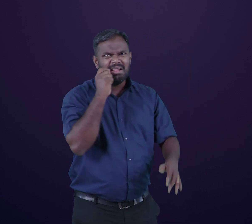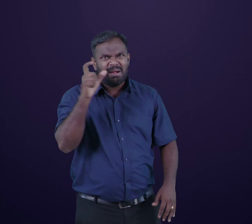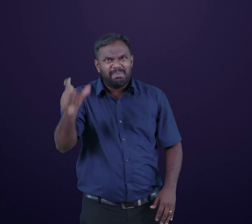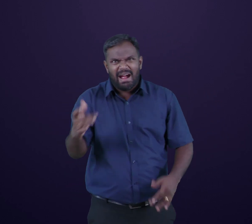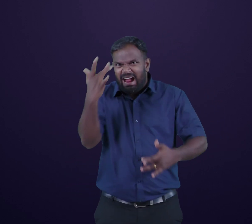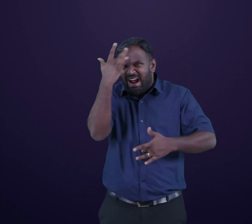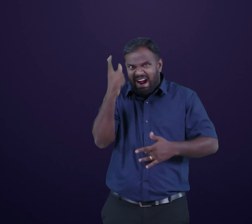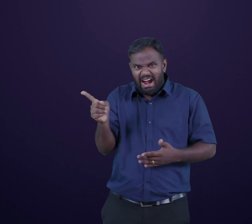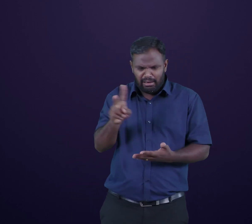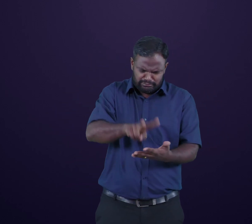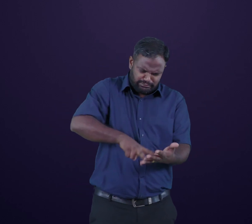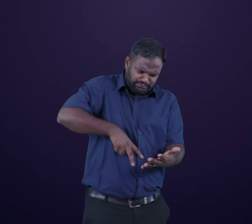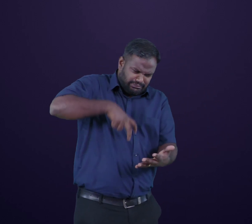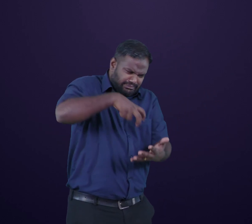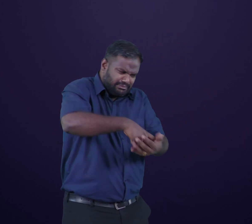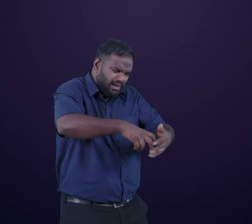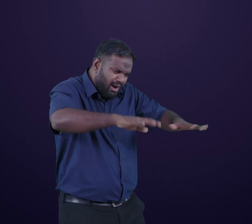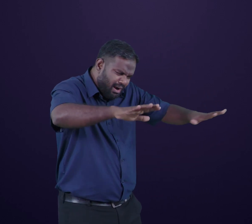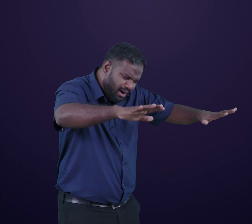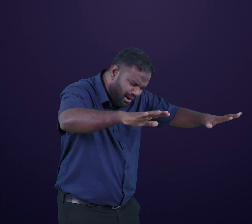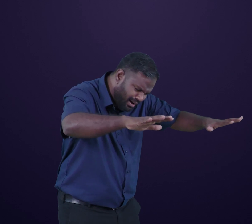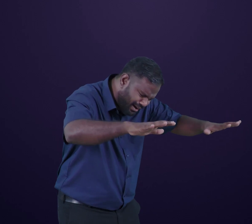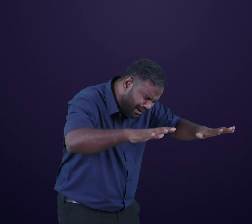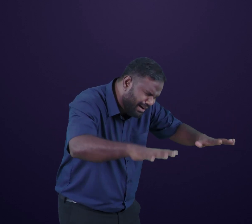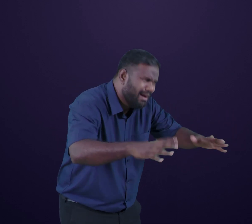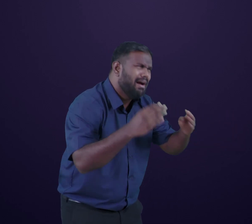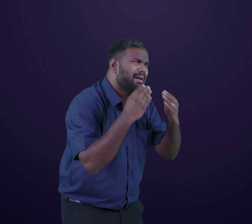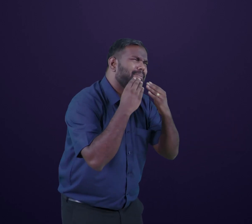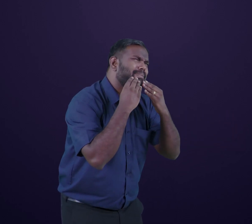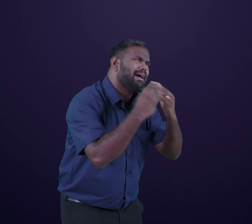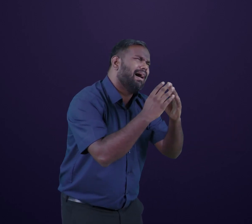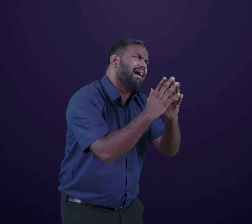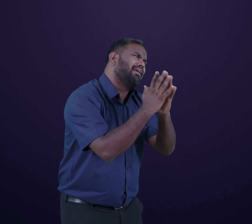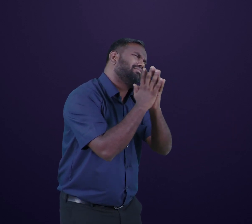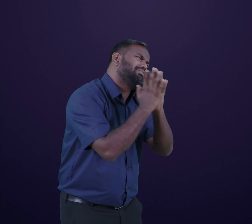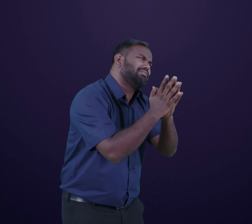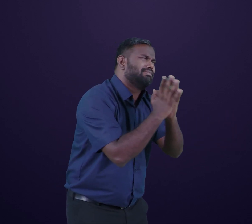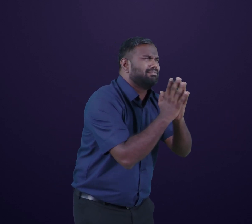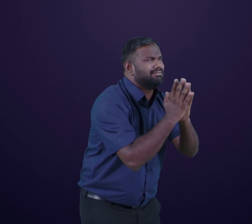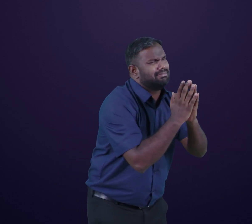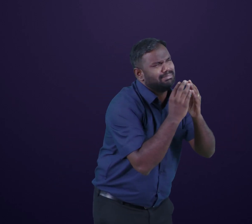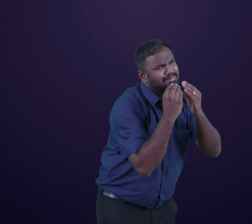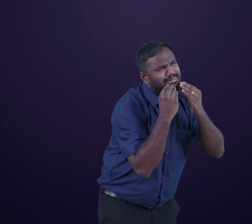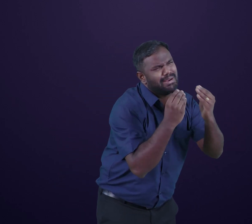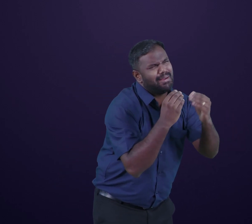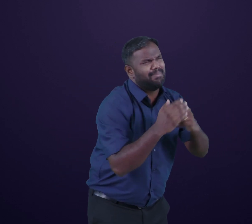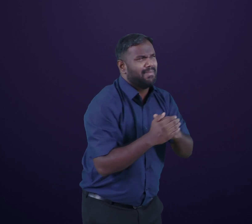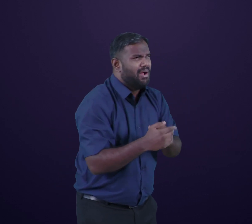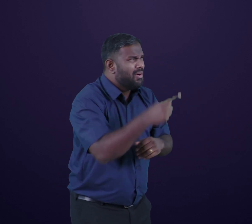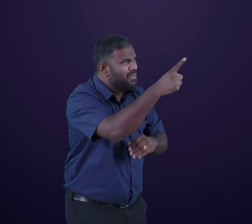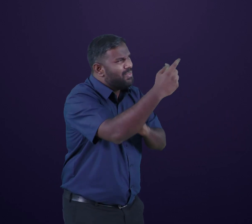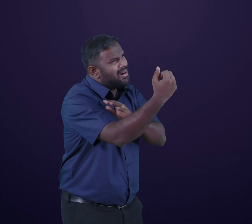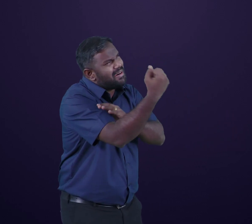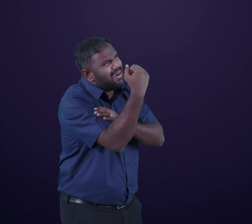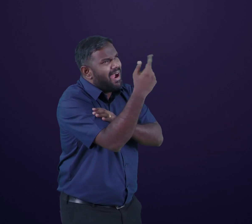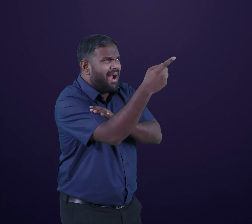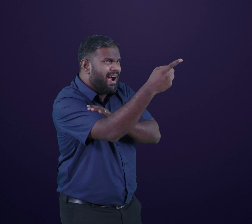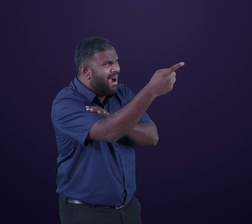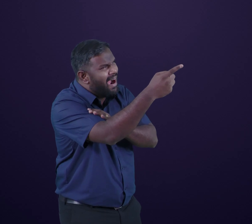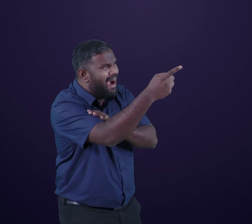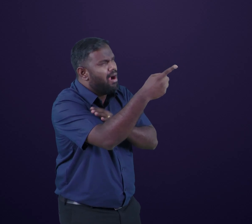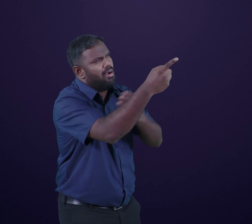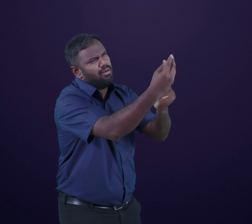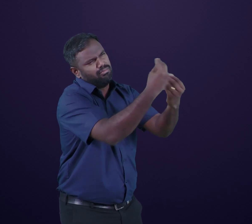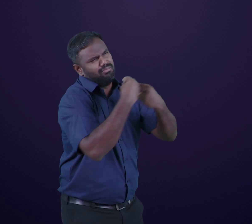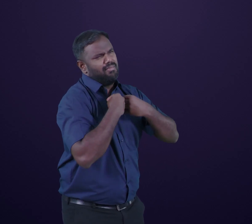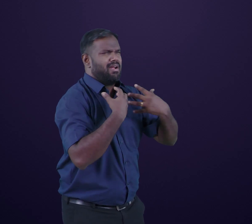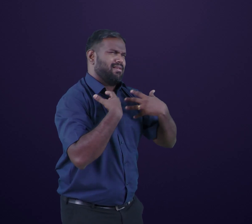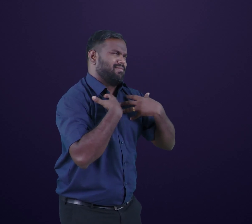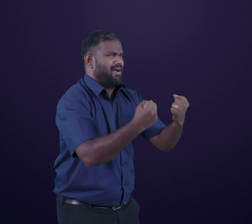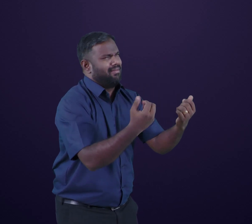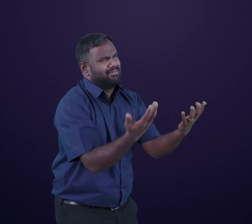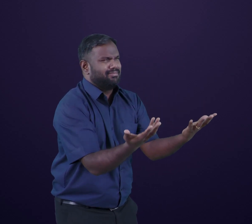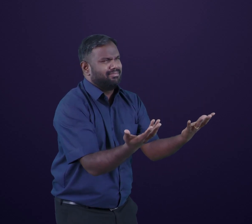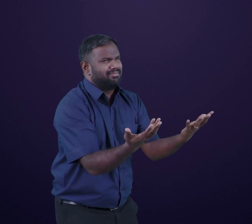The man knelt down before him and begged, “You have the power to heal me if you want.”